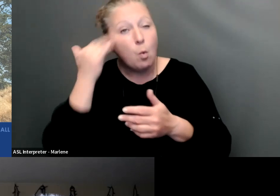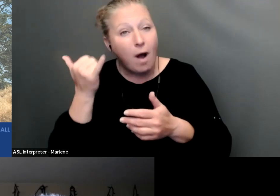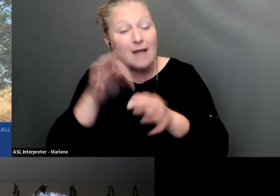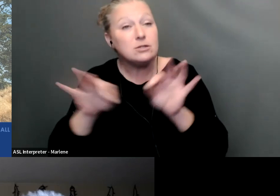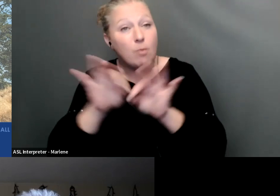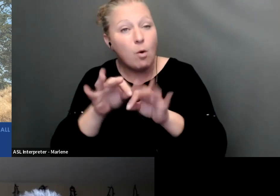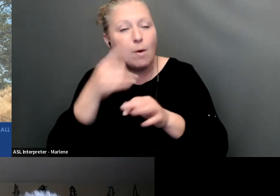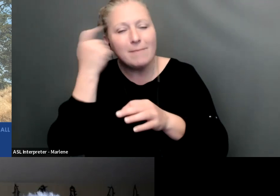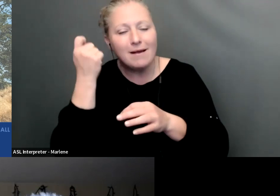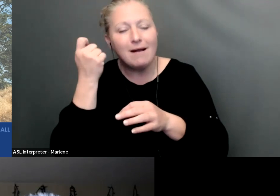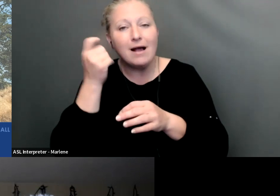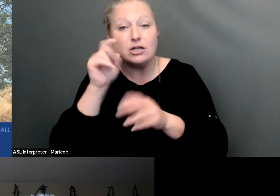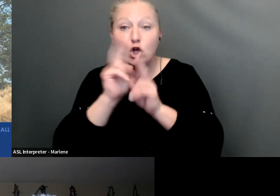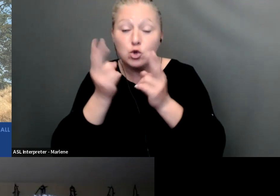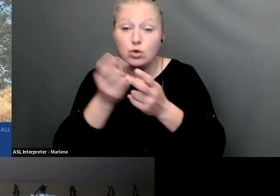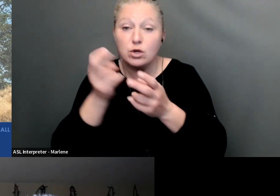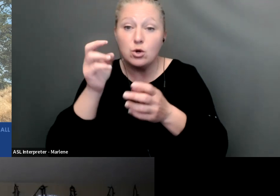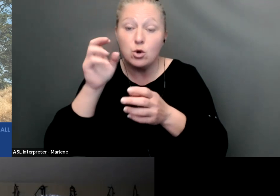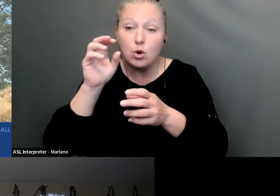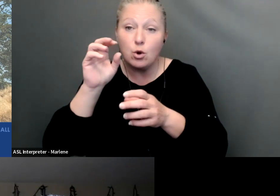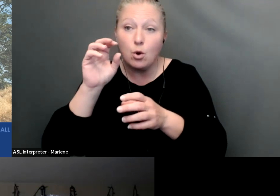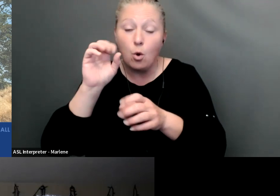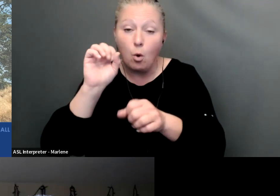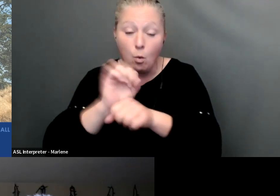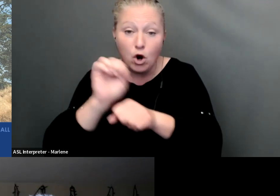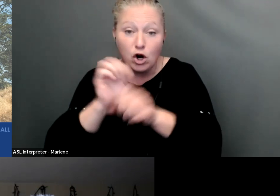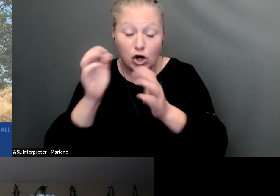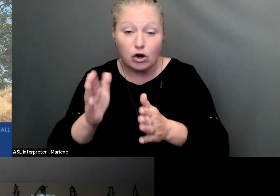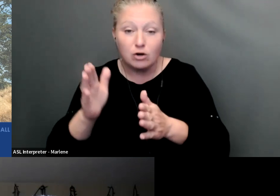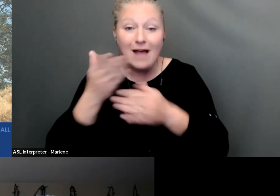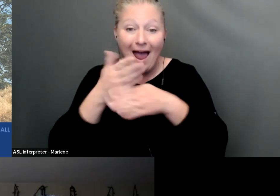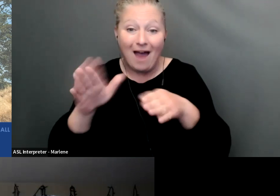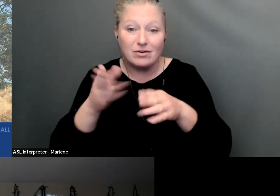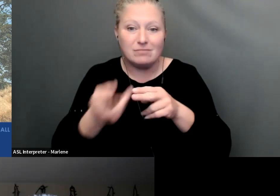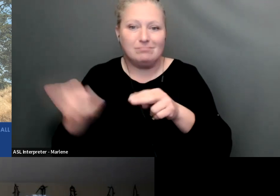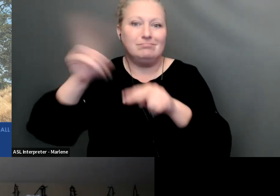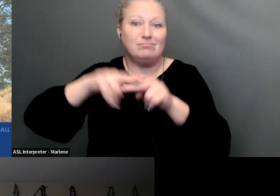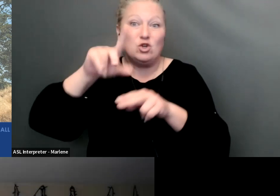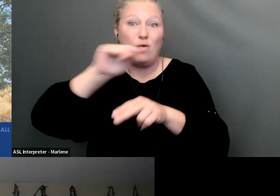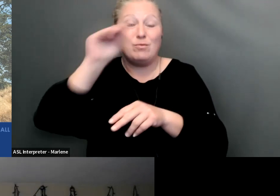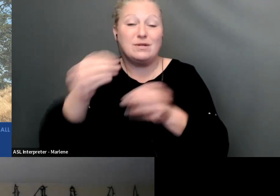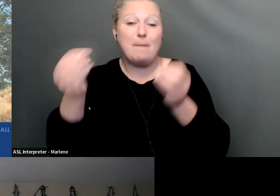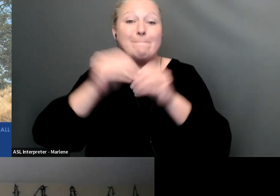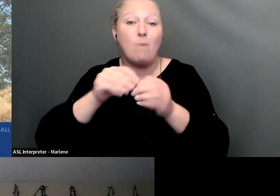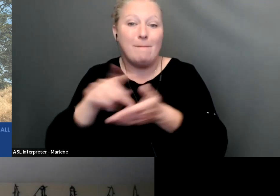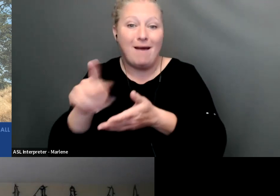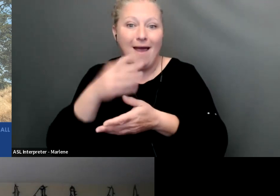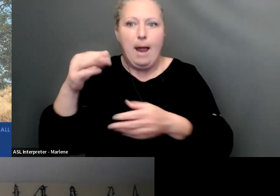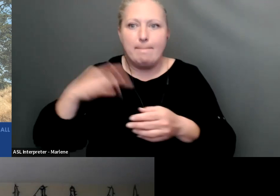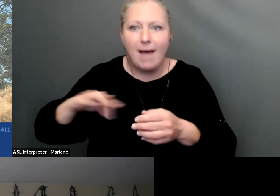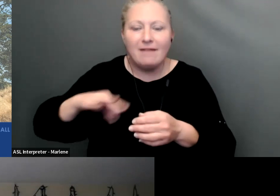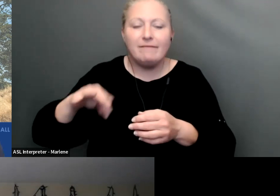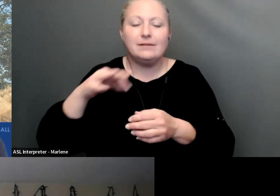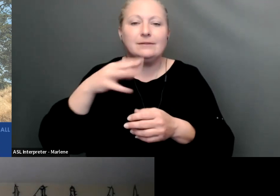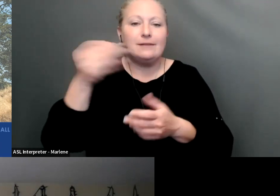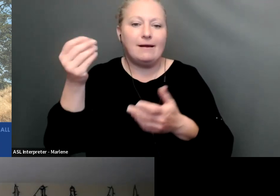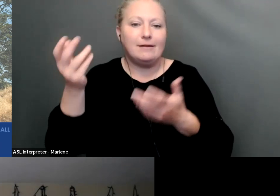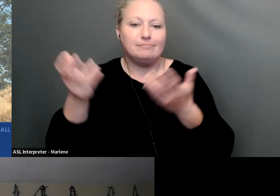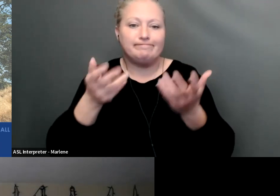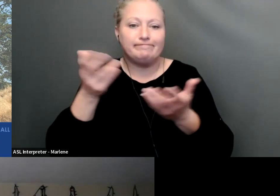is union workers get on average over 20% higher wages and they get benefits and work of in quality